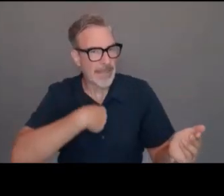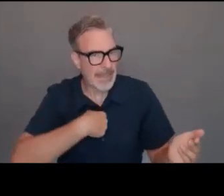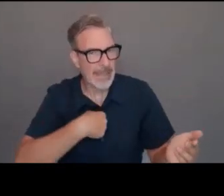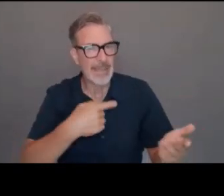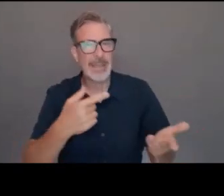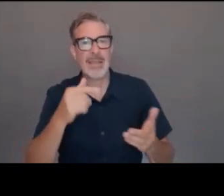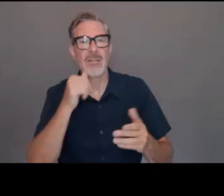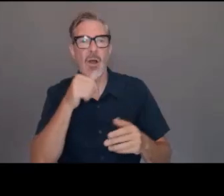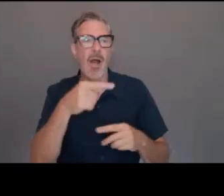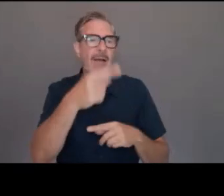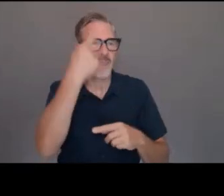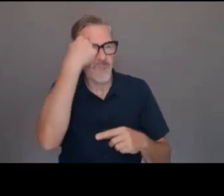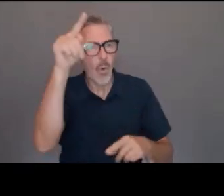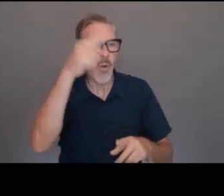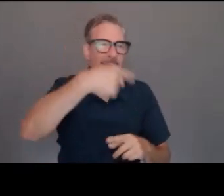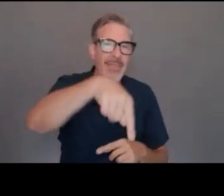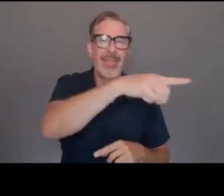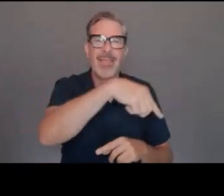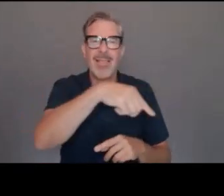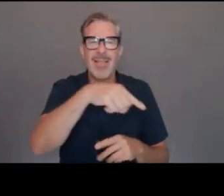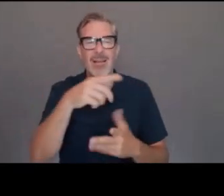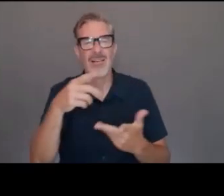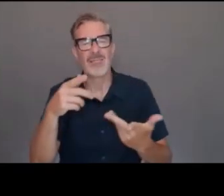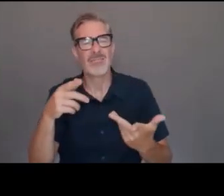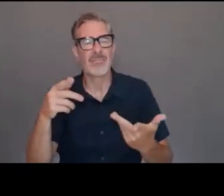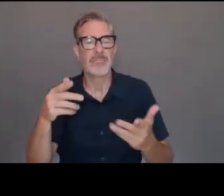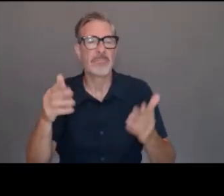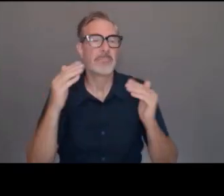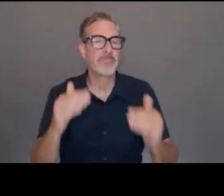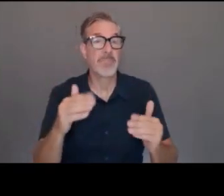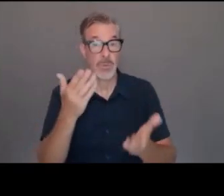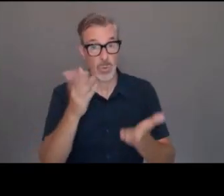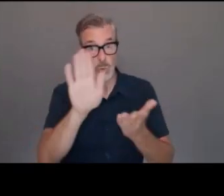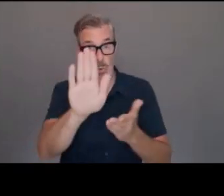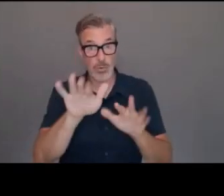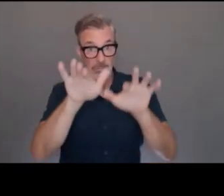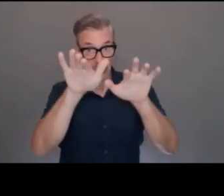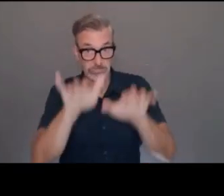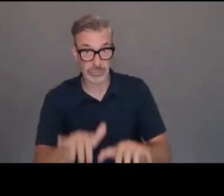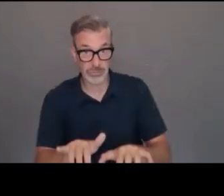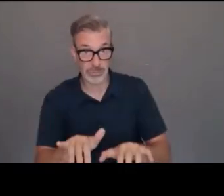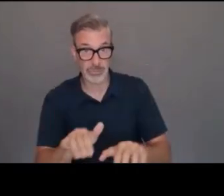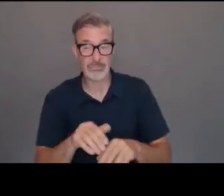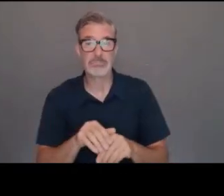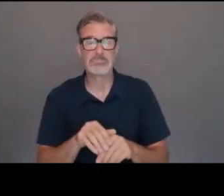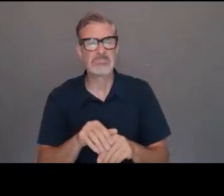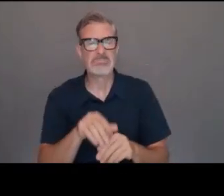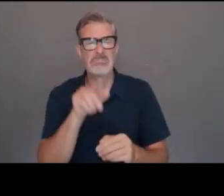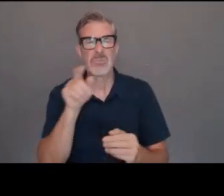Having someone read over the work, especially now in the age of AI and grant